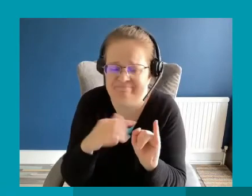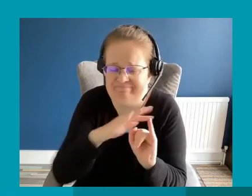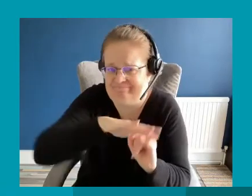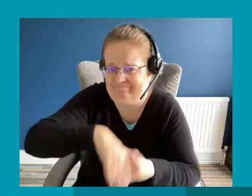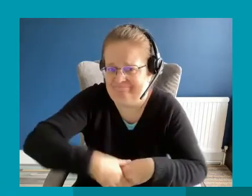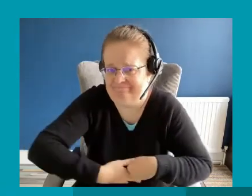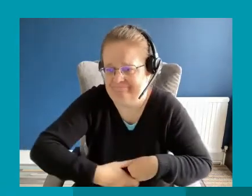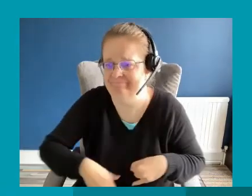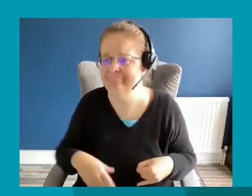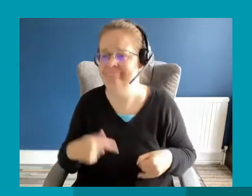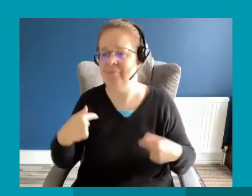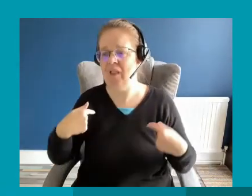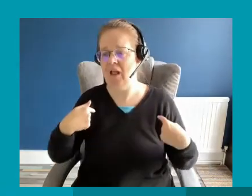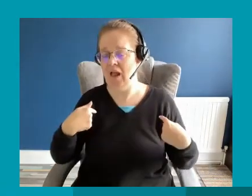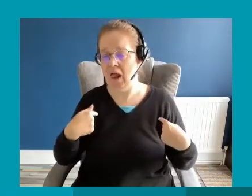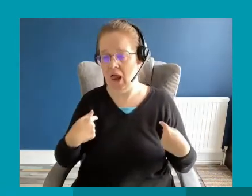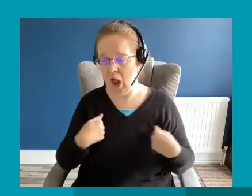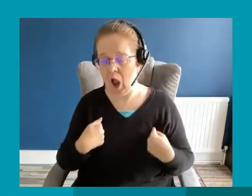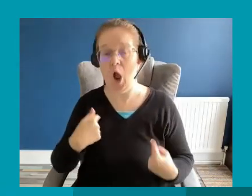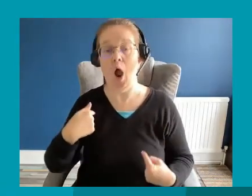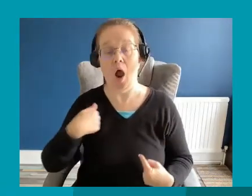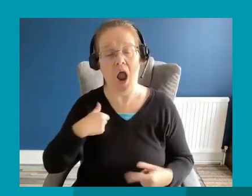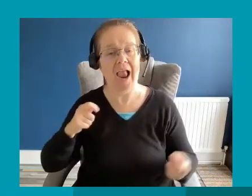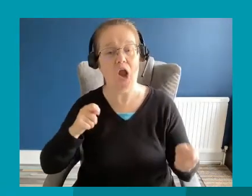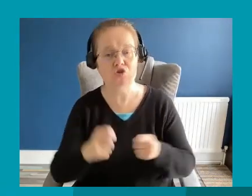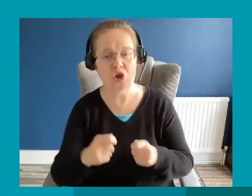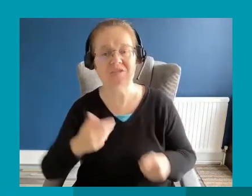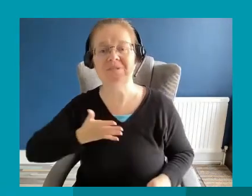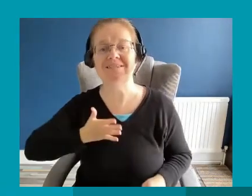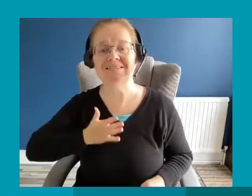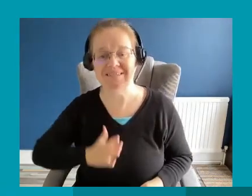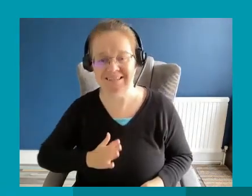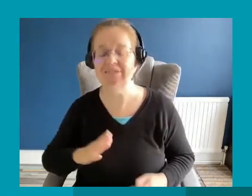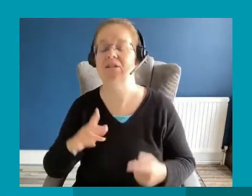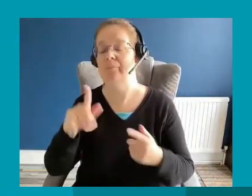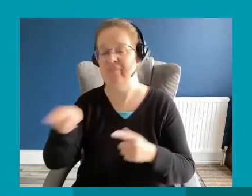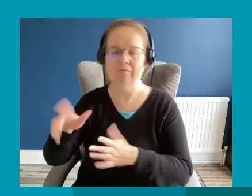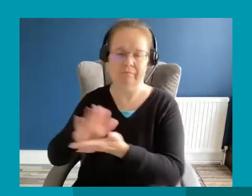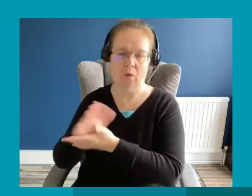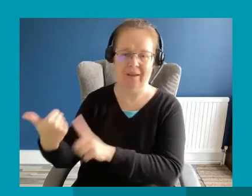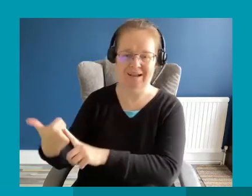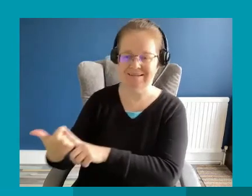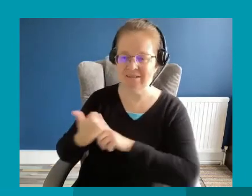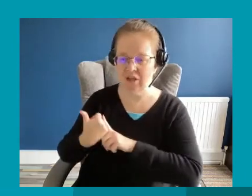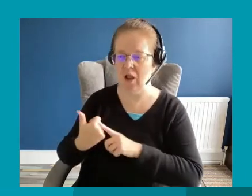What adjustment it is that you need...will support me Thrive by... and give an actual example